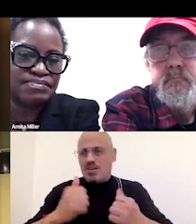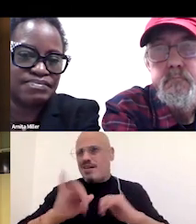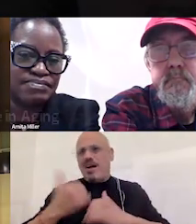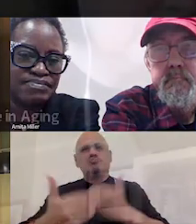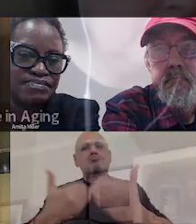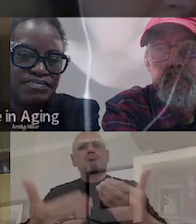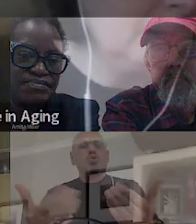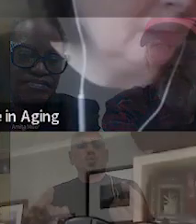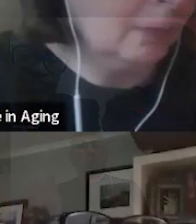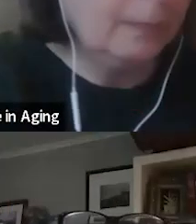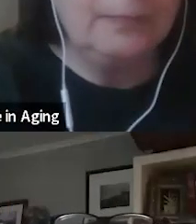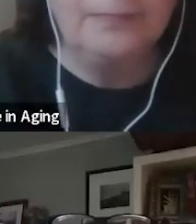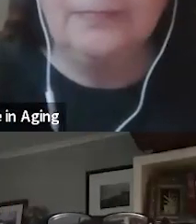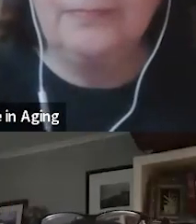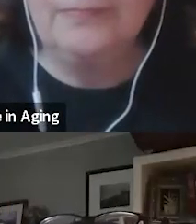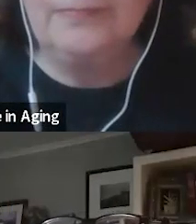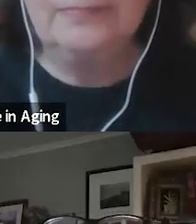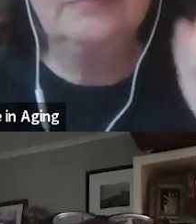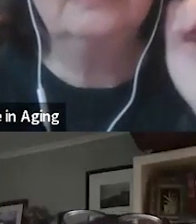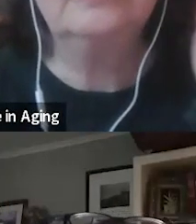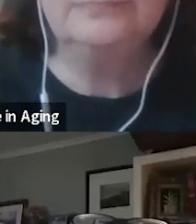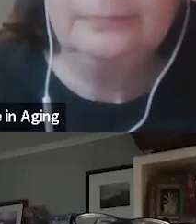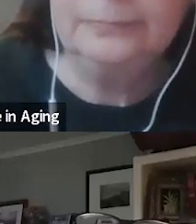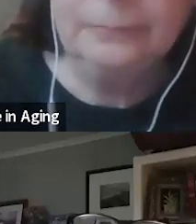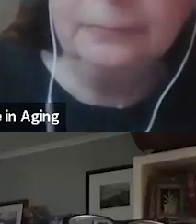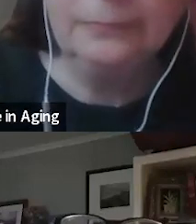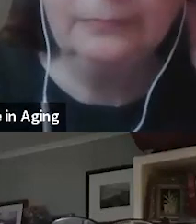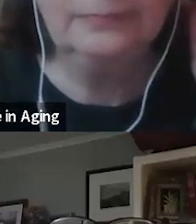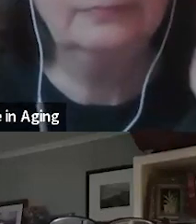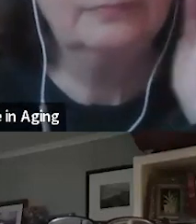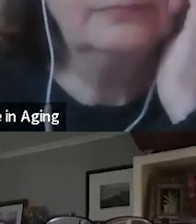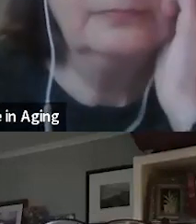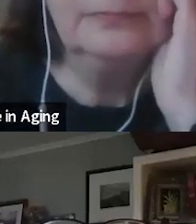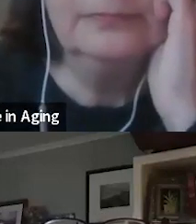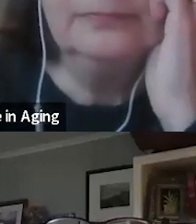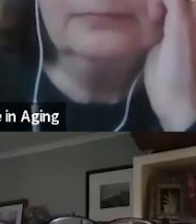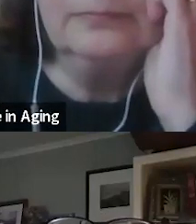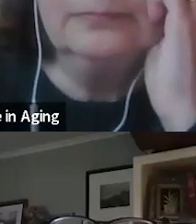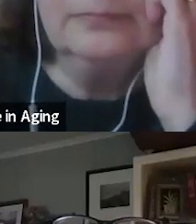So I'm going back to Ryan, who shared that excellent ASPE report